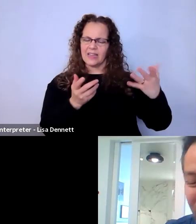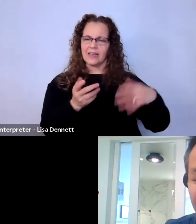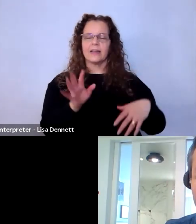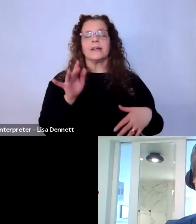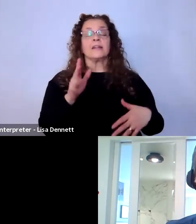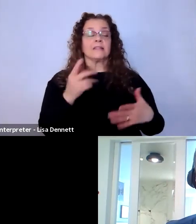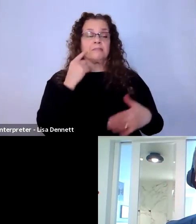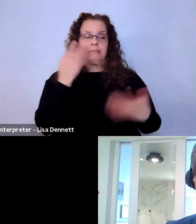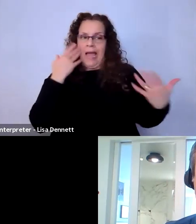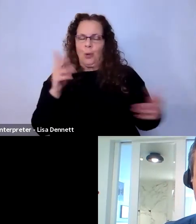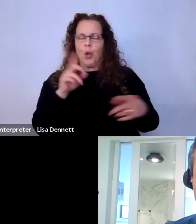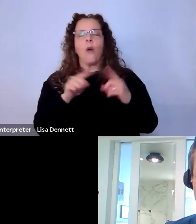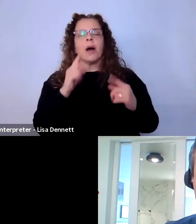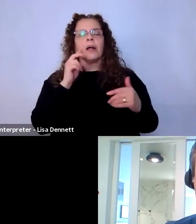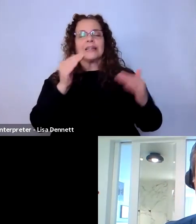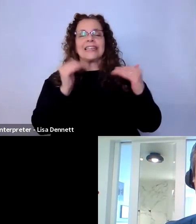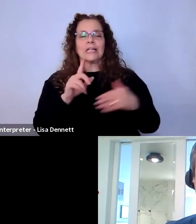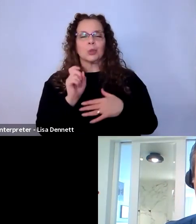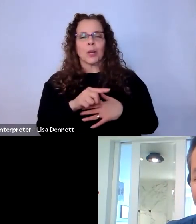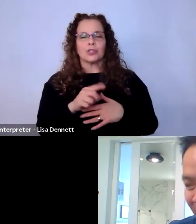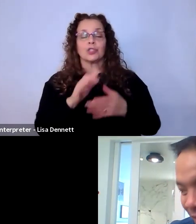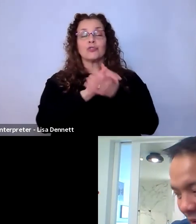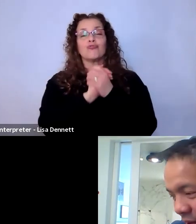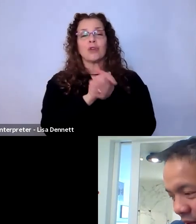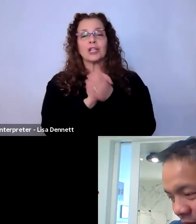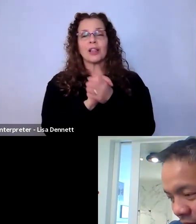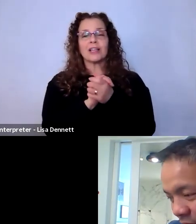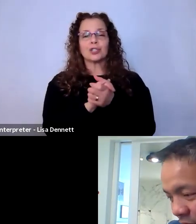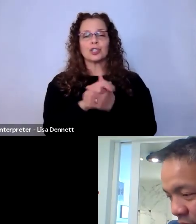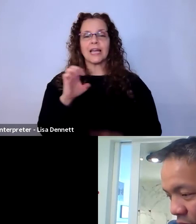look it up, while you're answering congratulation ma ma ke ll or and I